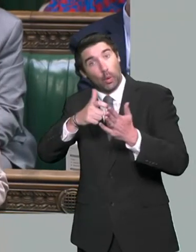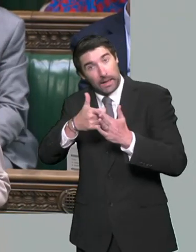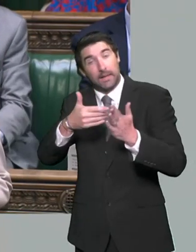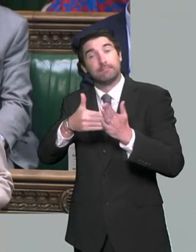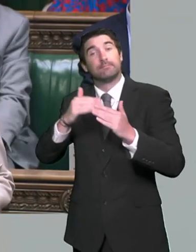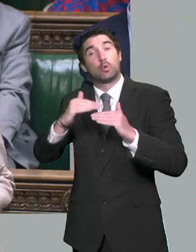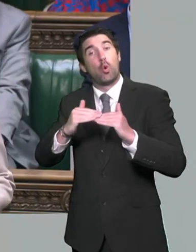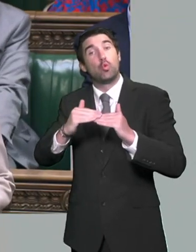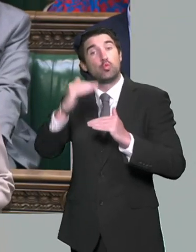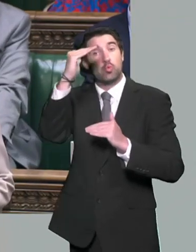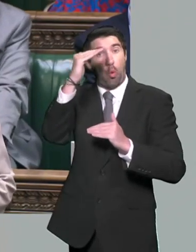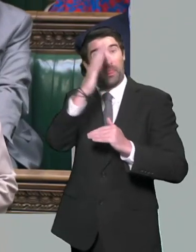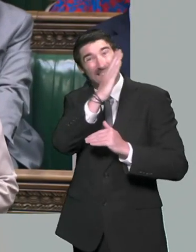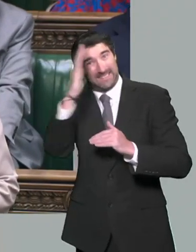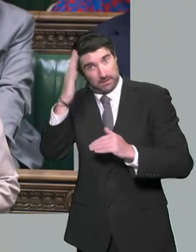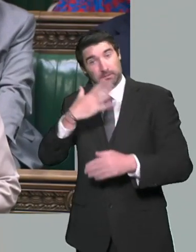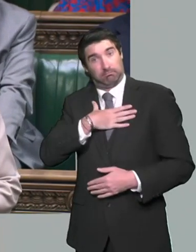disruption—[Interruption.]